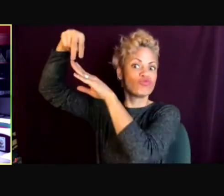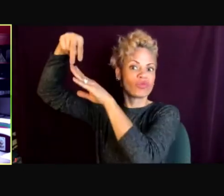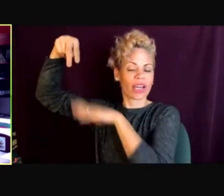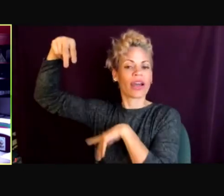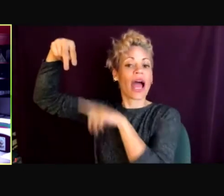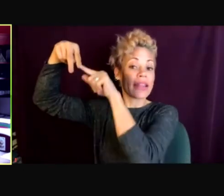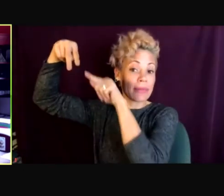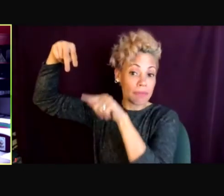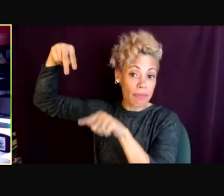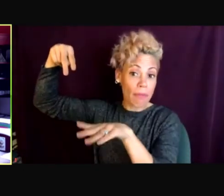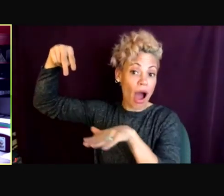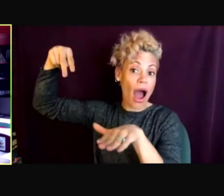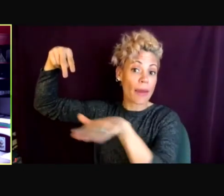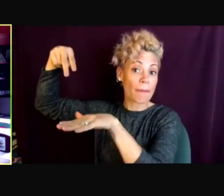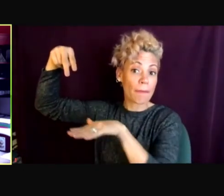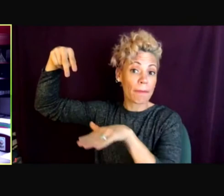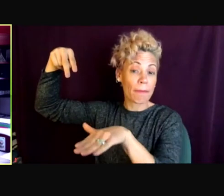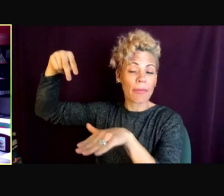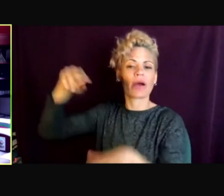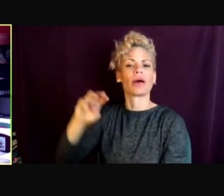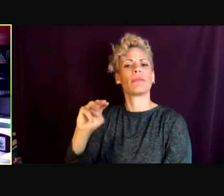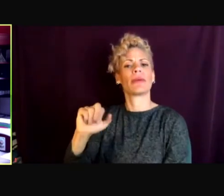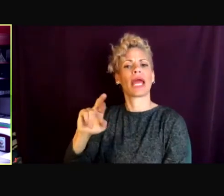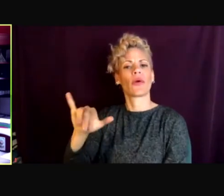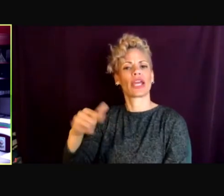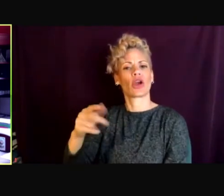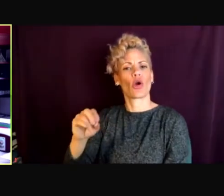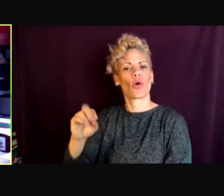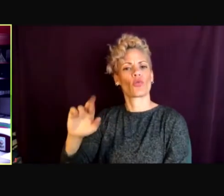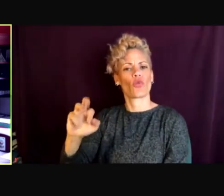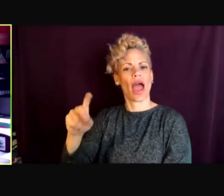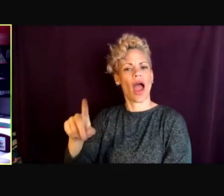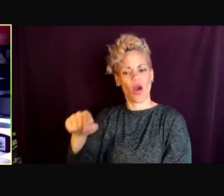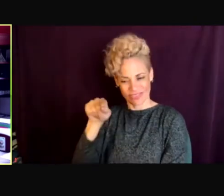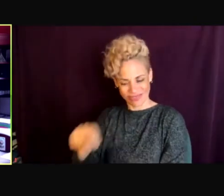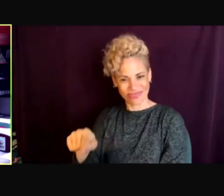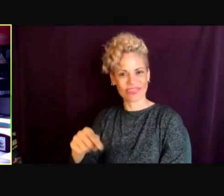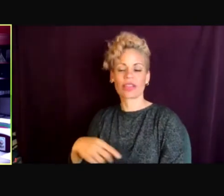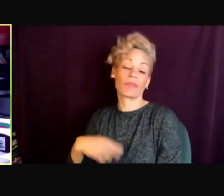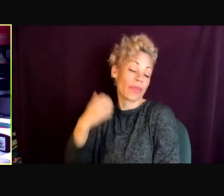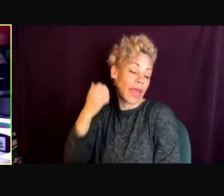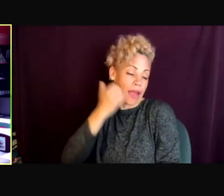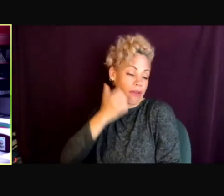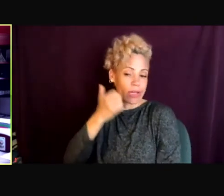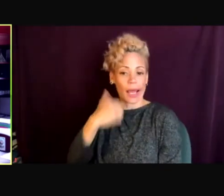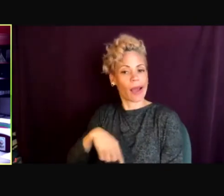And as I would drink out over day after day there and get drunk by two or three,